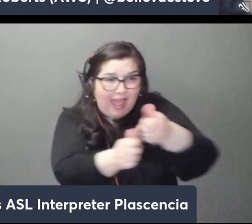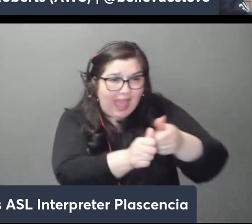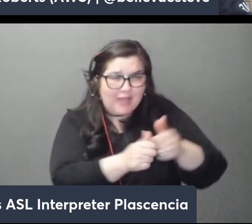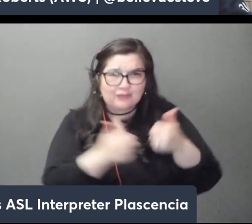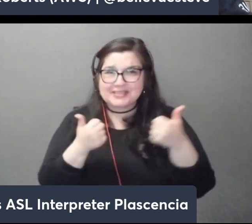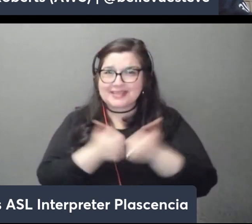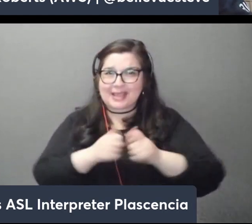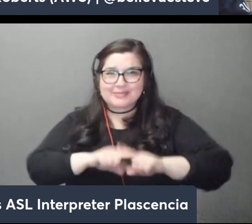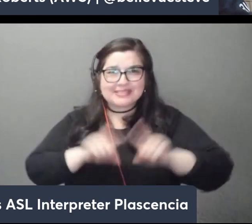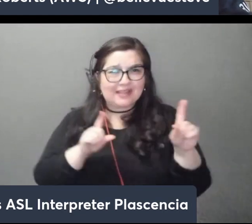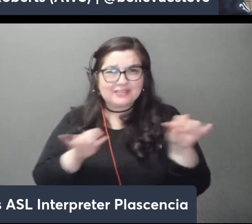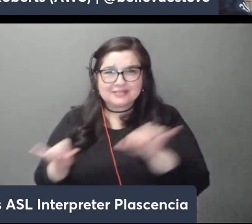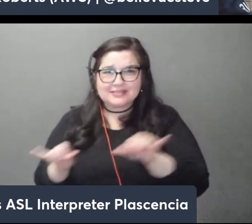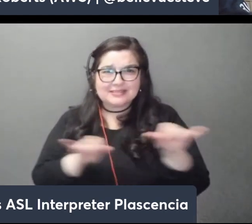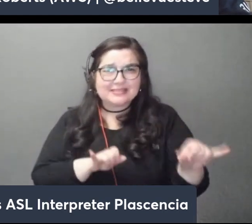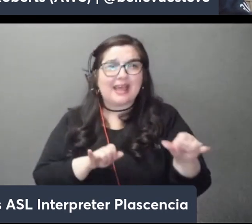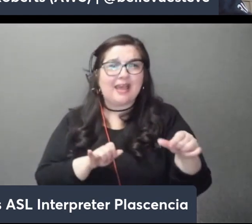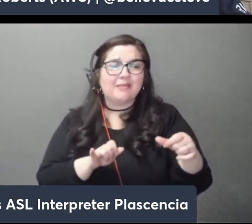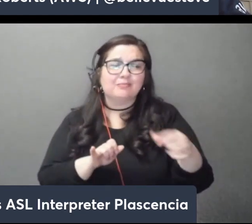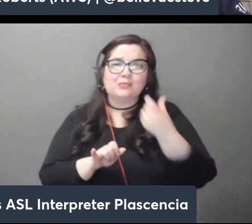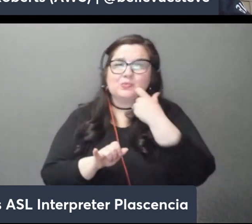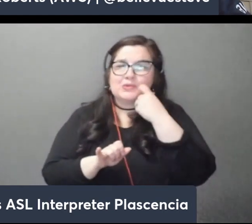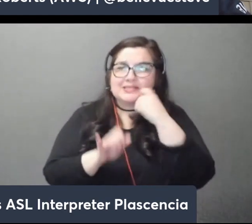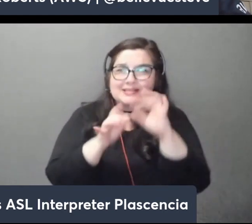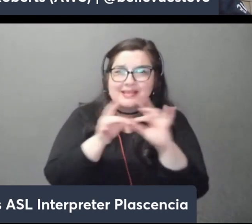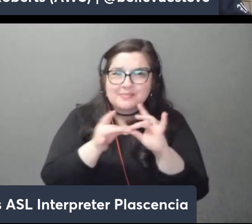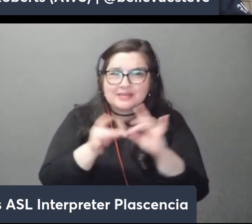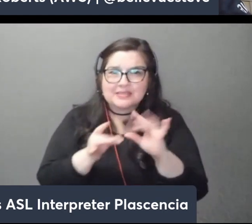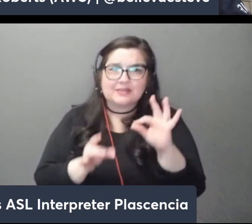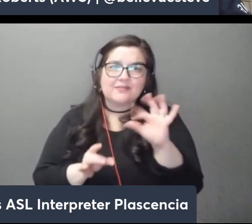I mentioned Flappy Bird. It's not actually an online game per se,